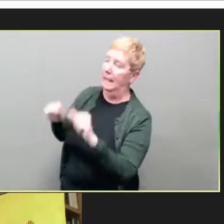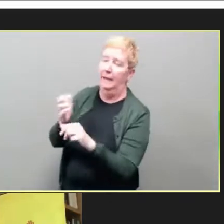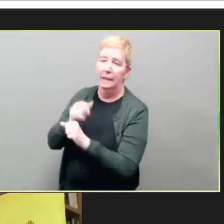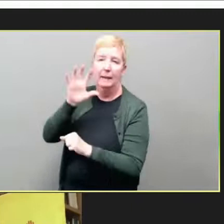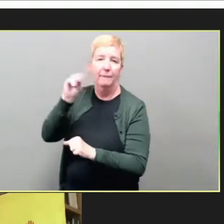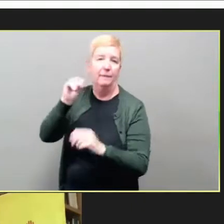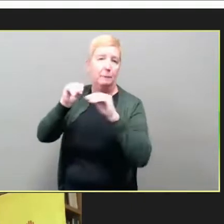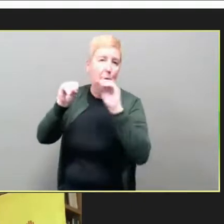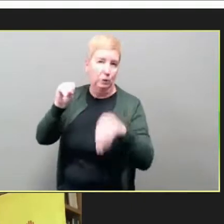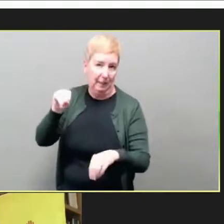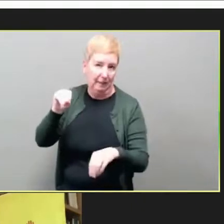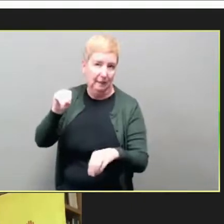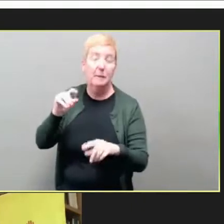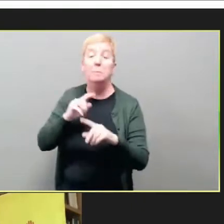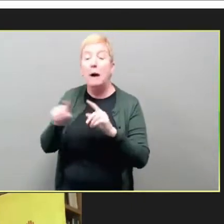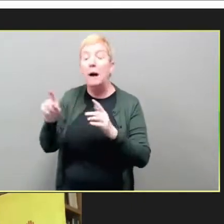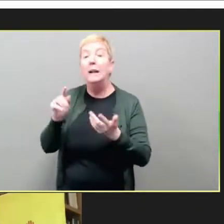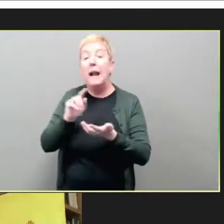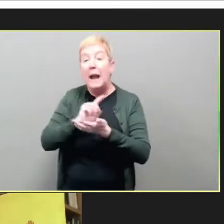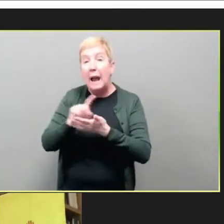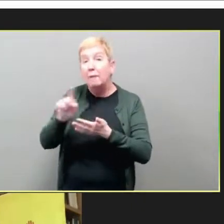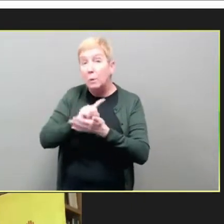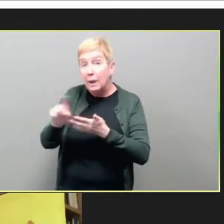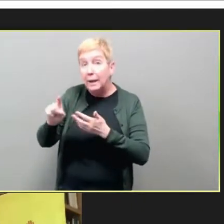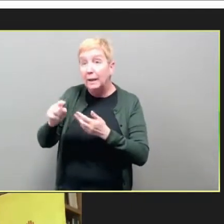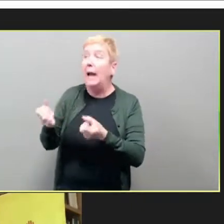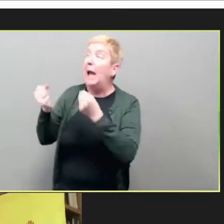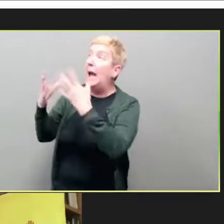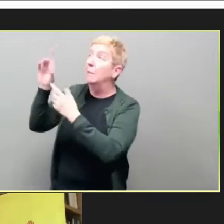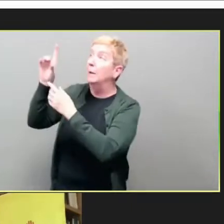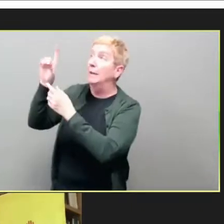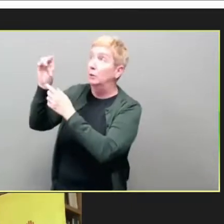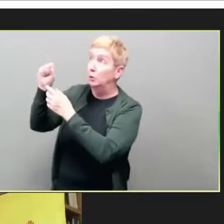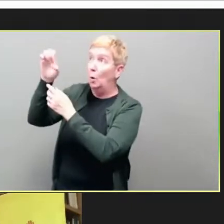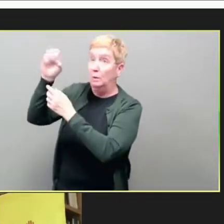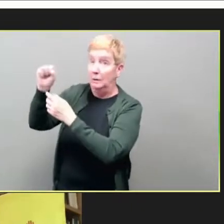week the volume or the total amount of doses will be reset to that 100,000